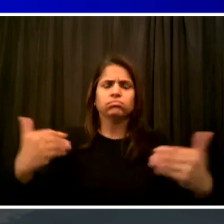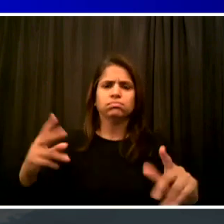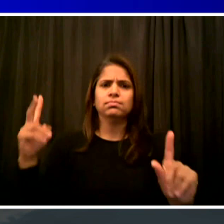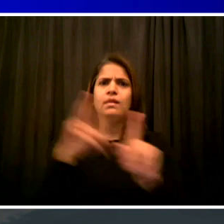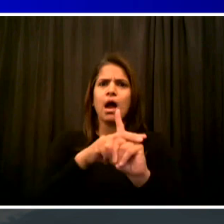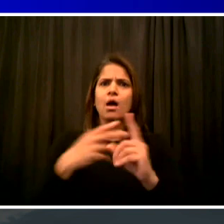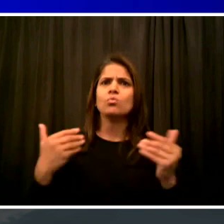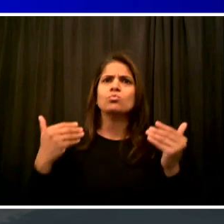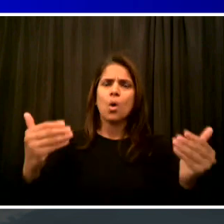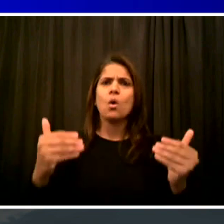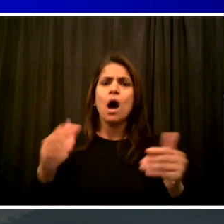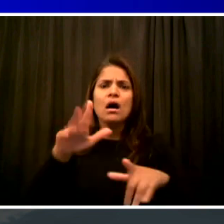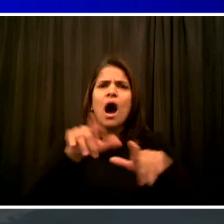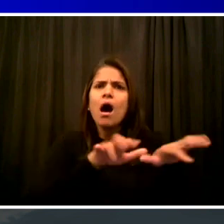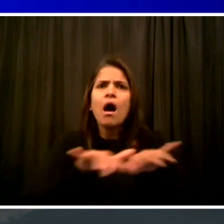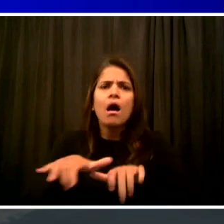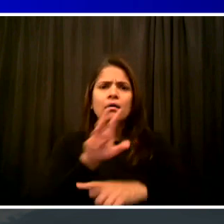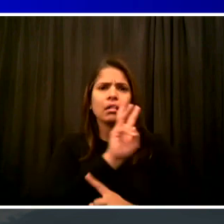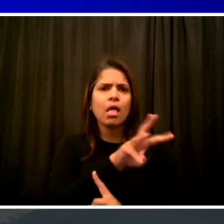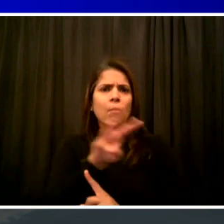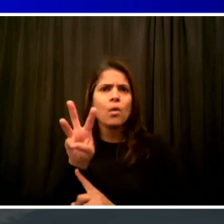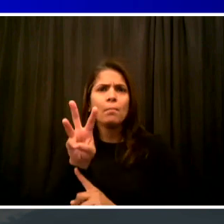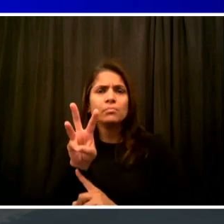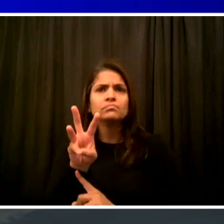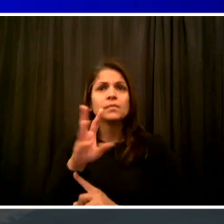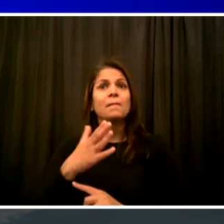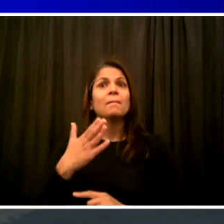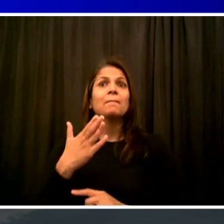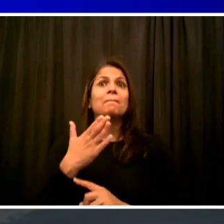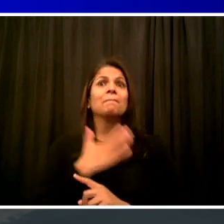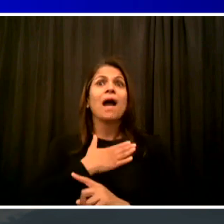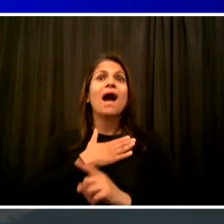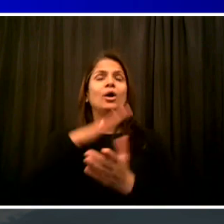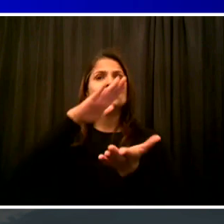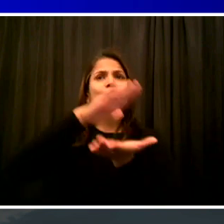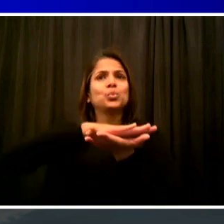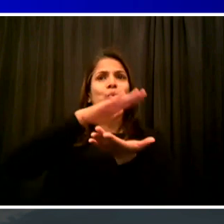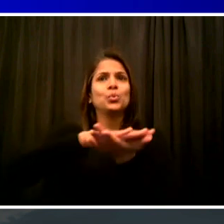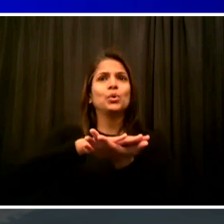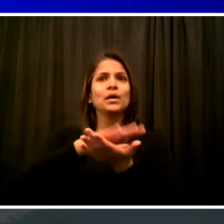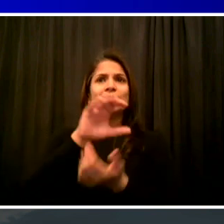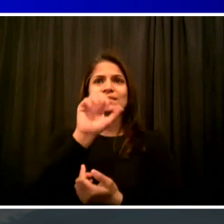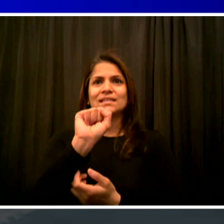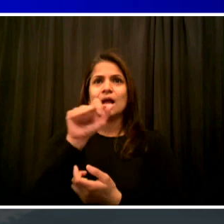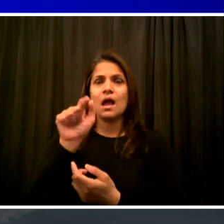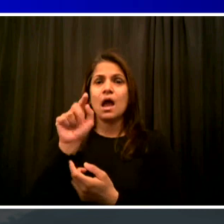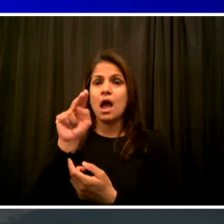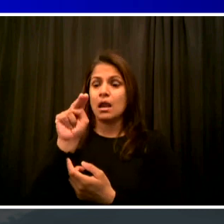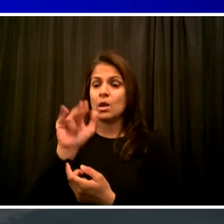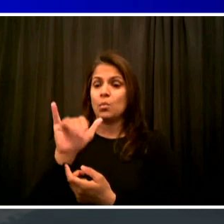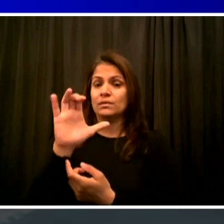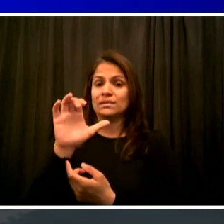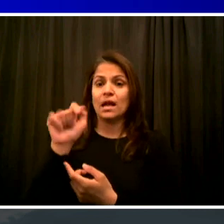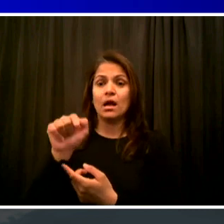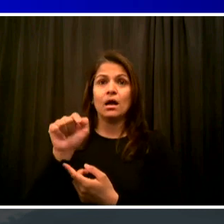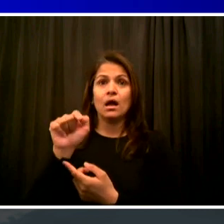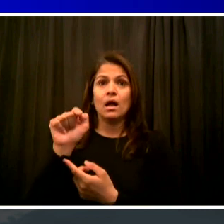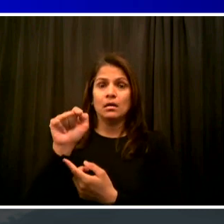YOU HAVE TO DO GO